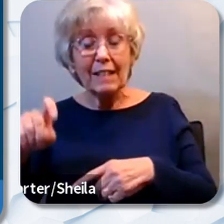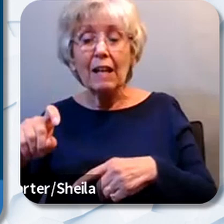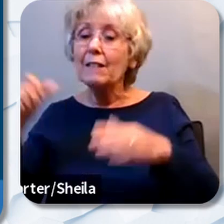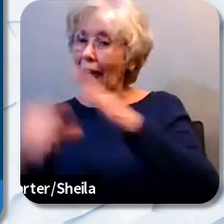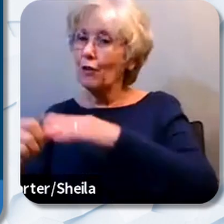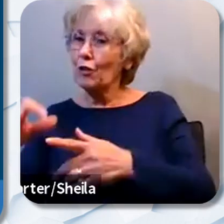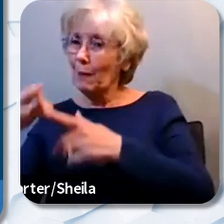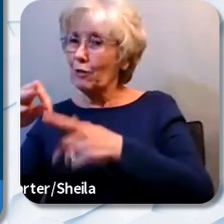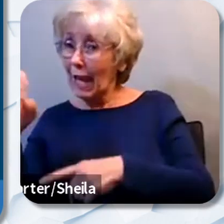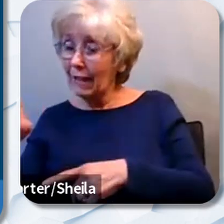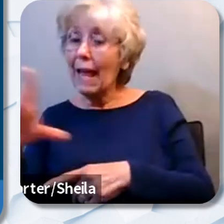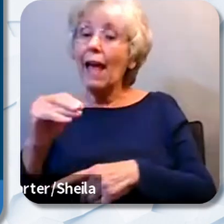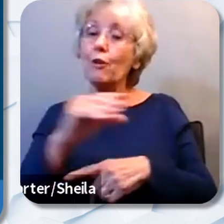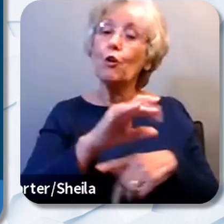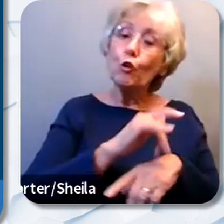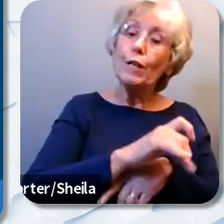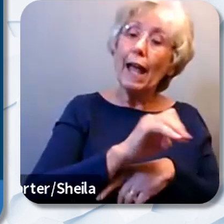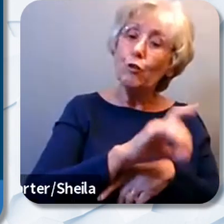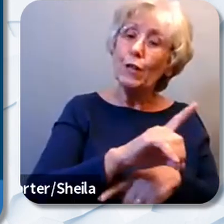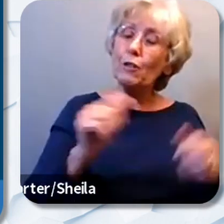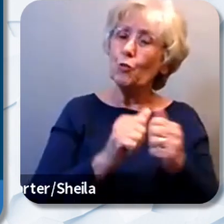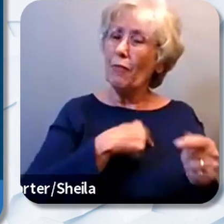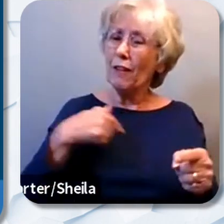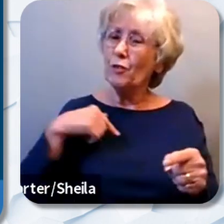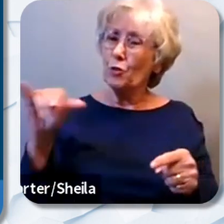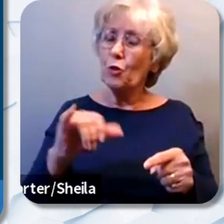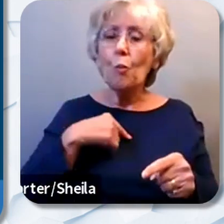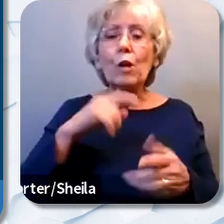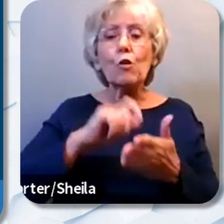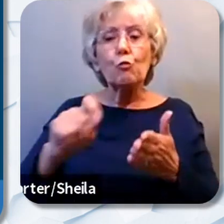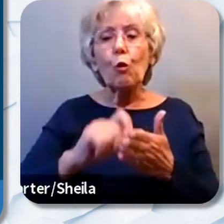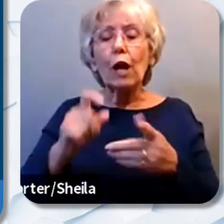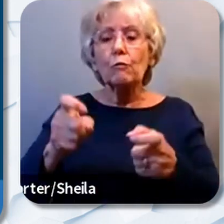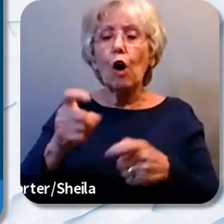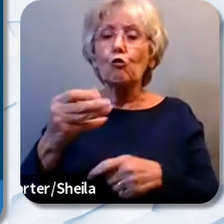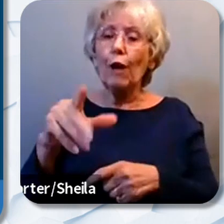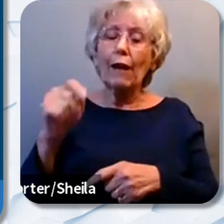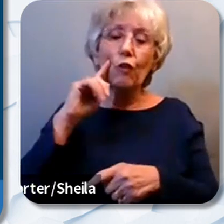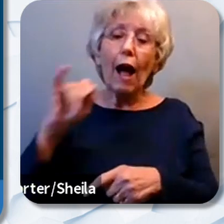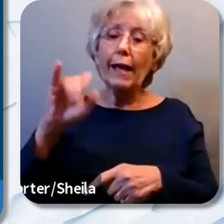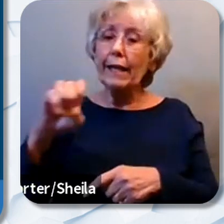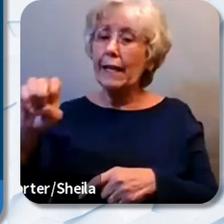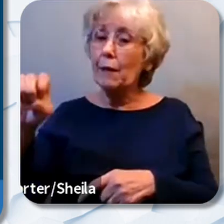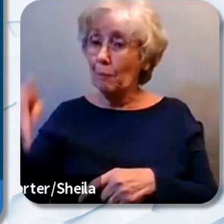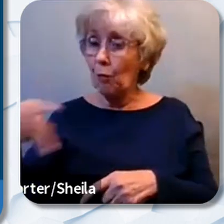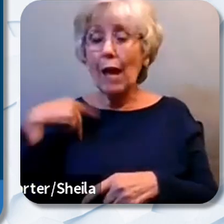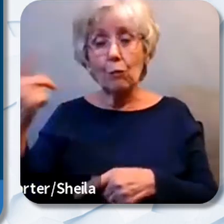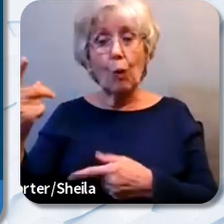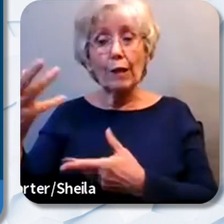early education that lives with us so we wrote a grant for the EP we had one inclusive program and